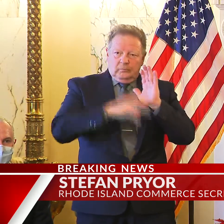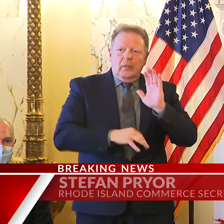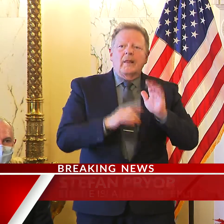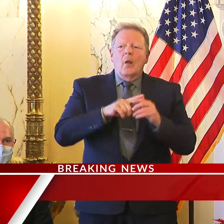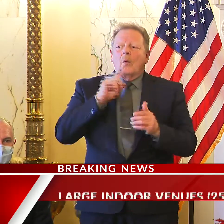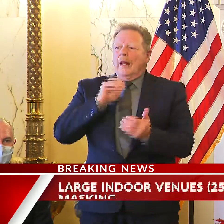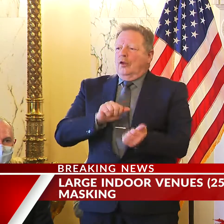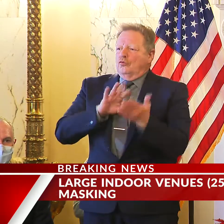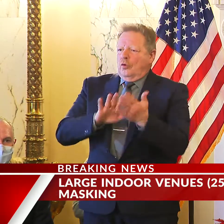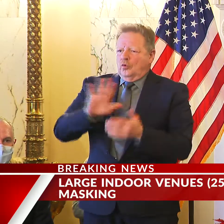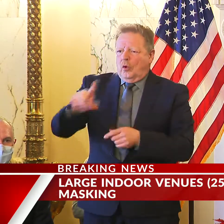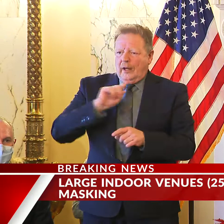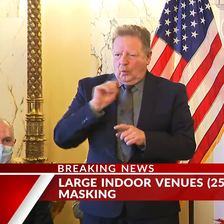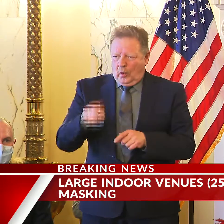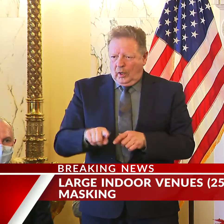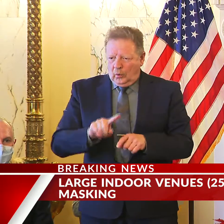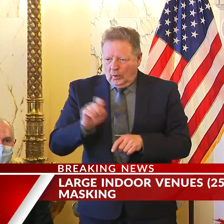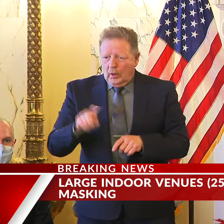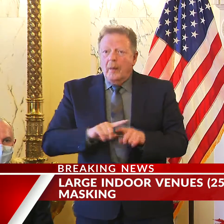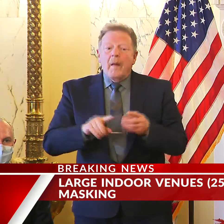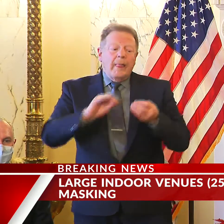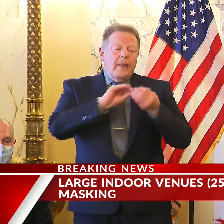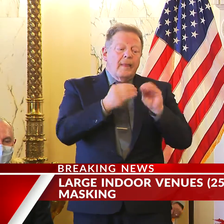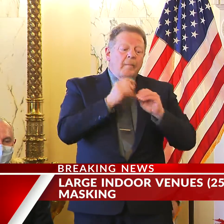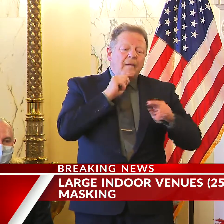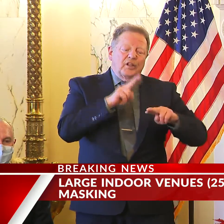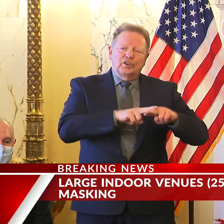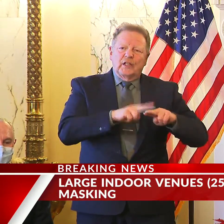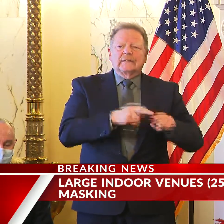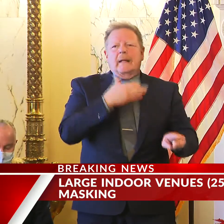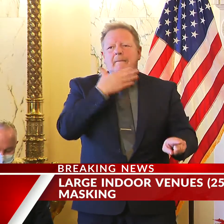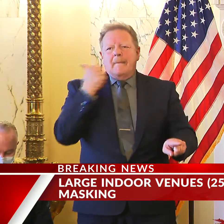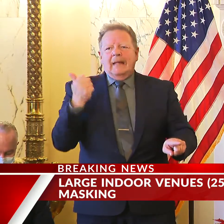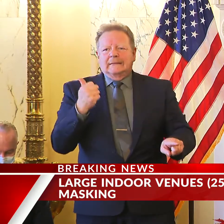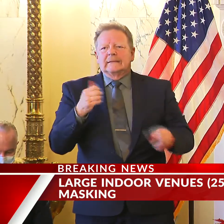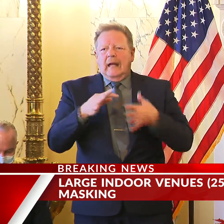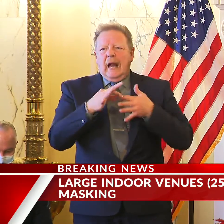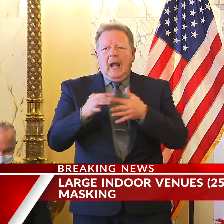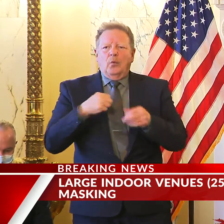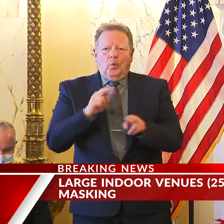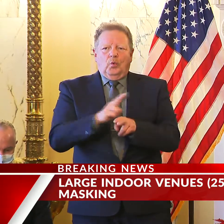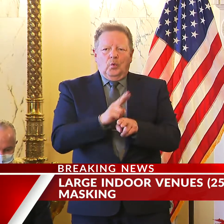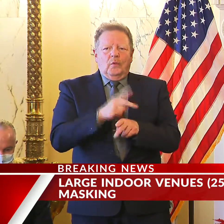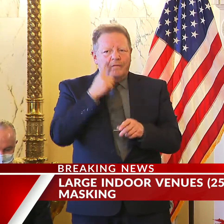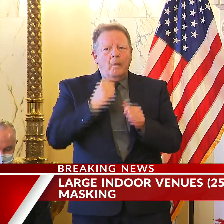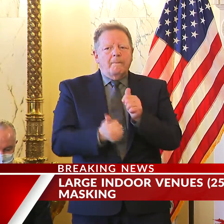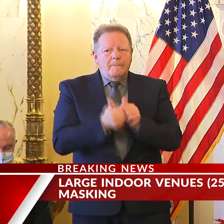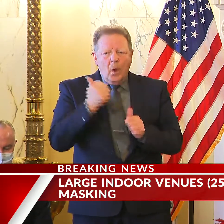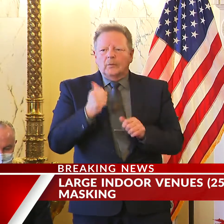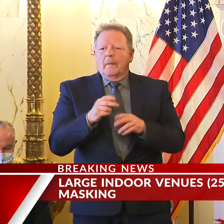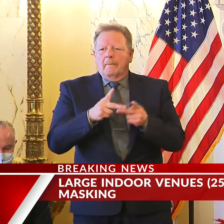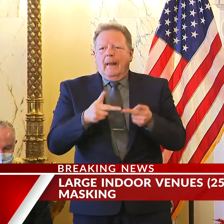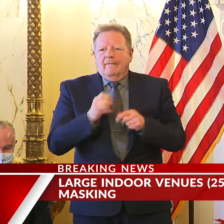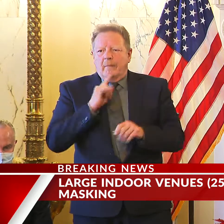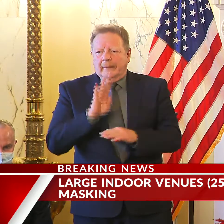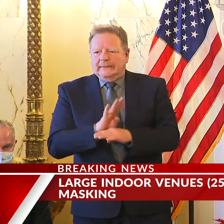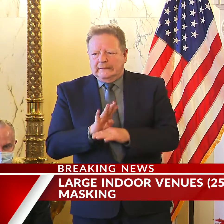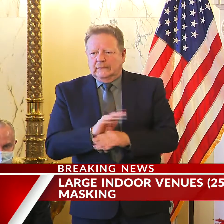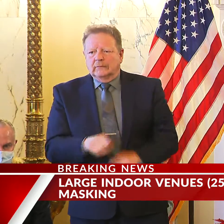ASKED QUESTION DOCUMENT IN THE NEXT COUPLE OF DAYS. THAT WILL ANSWER SPECIFIC QUESTIONS AS BEST WE CAN. BUT NUMBER OF